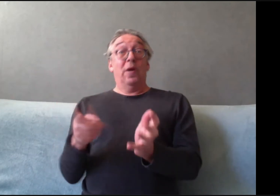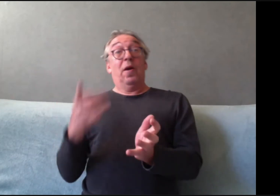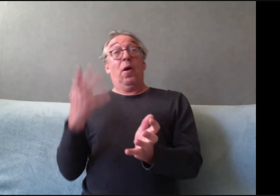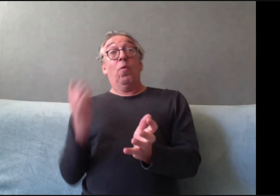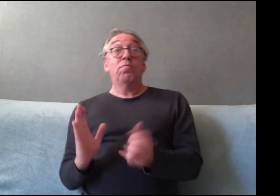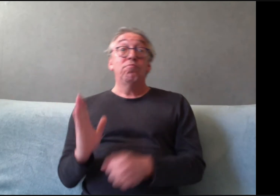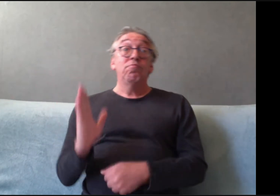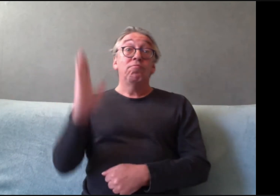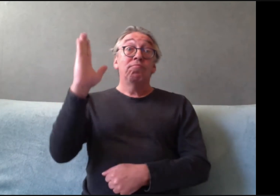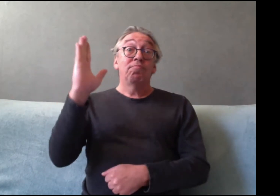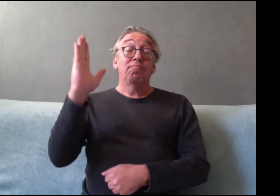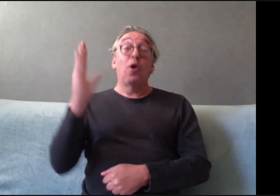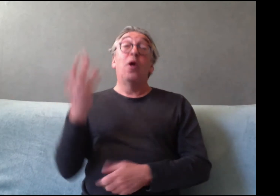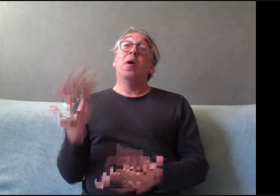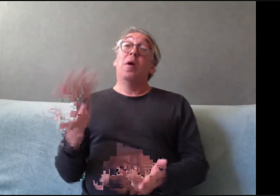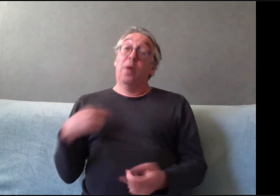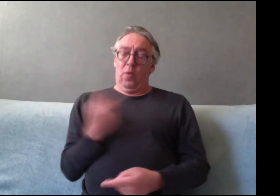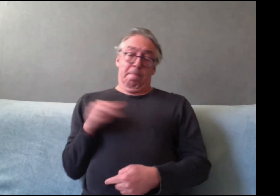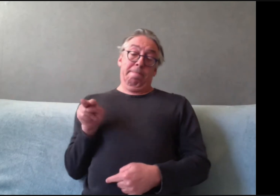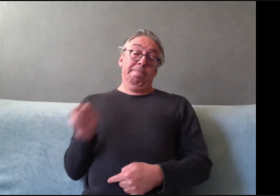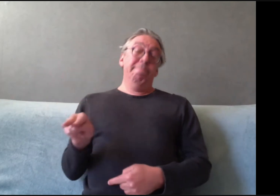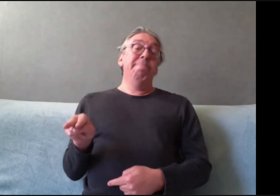Due to the fact that we only have two hours,